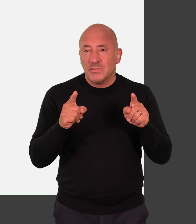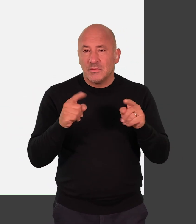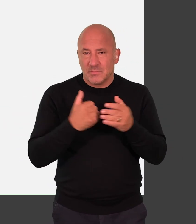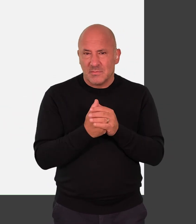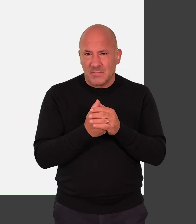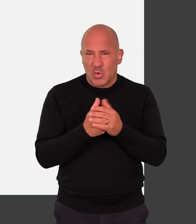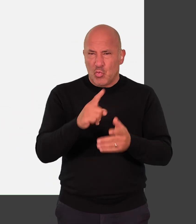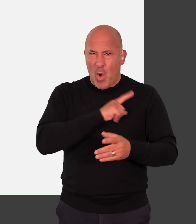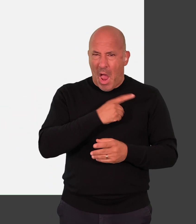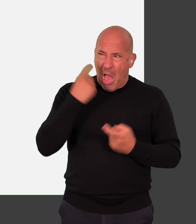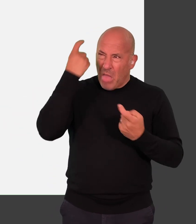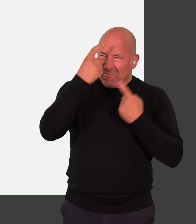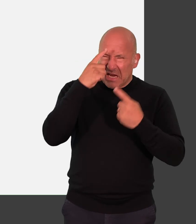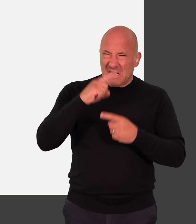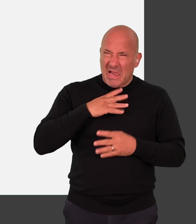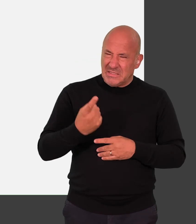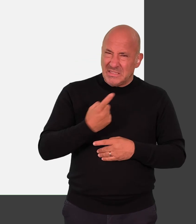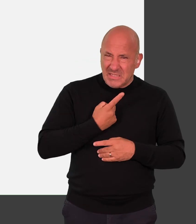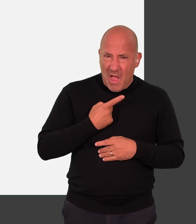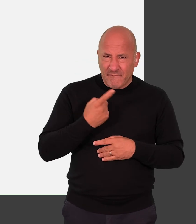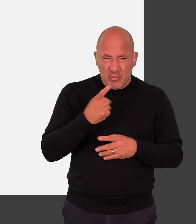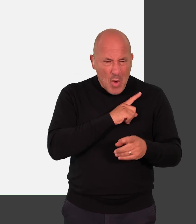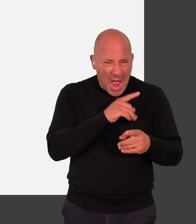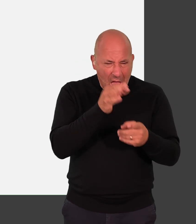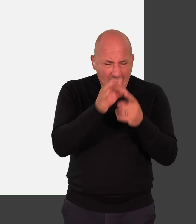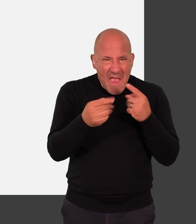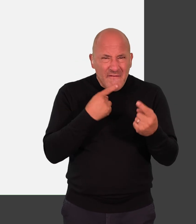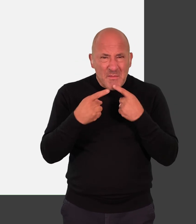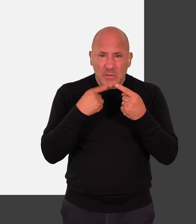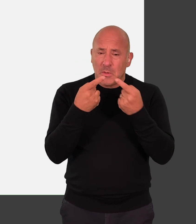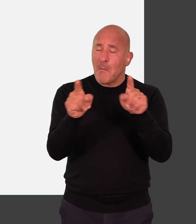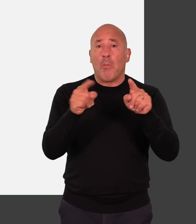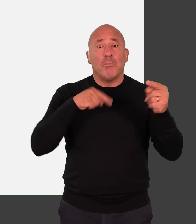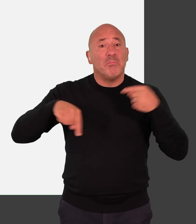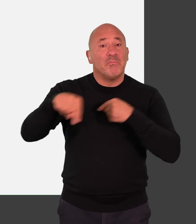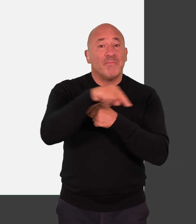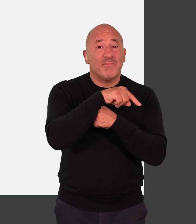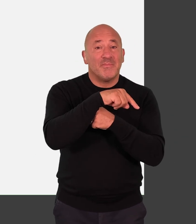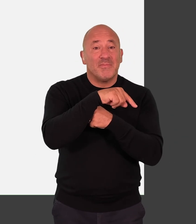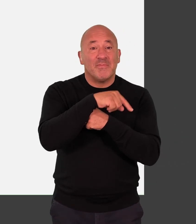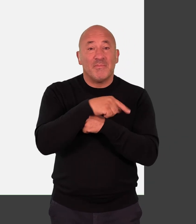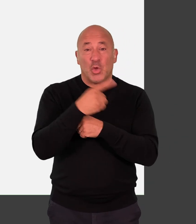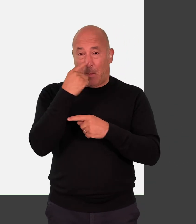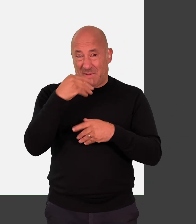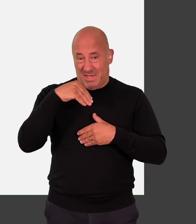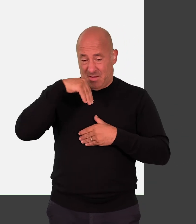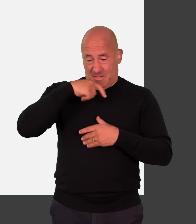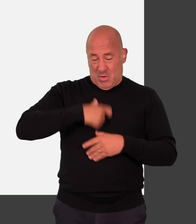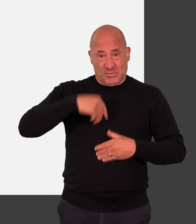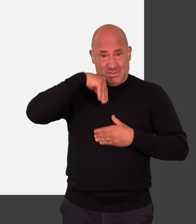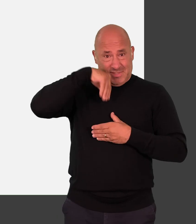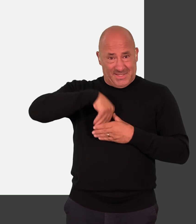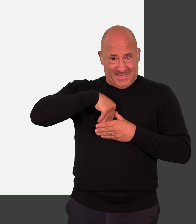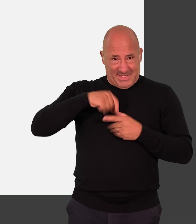the detailed reasons why they have suicidal thinking are different too. There may be factors within the person